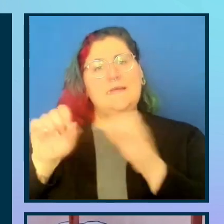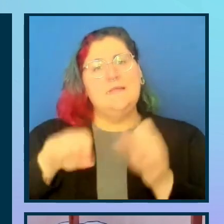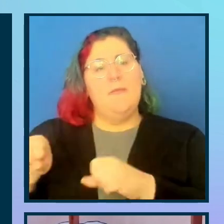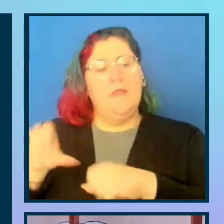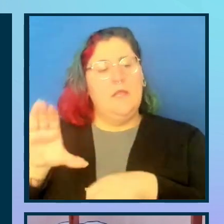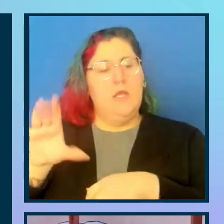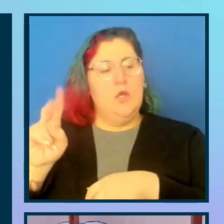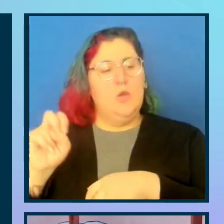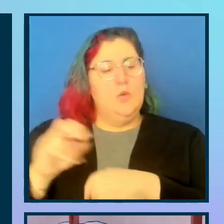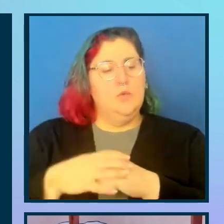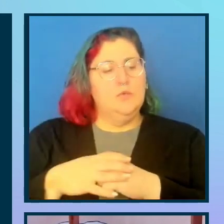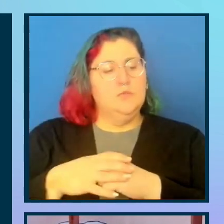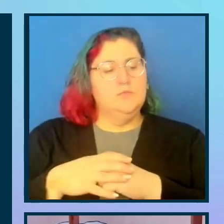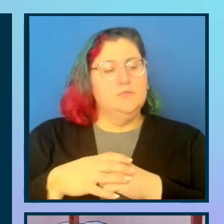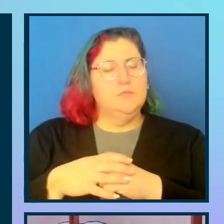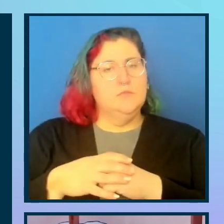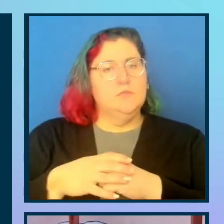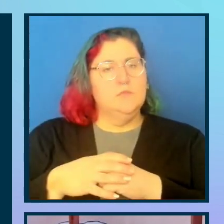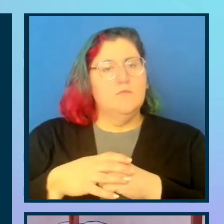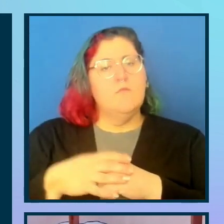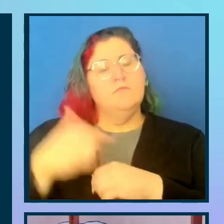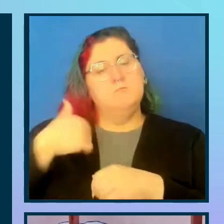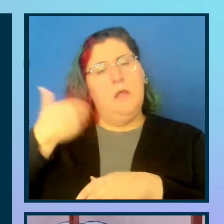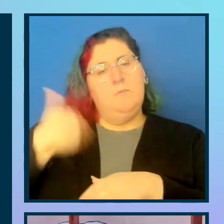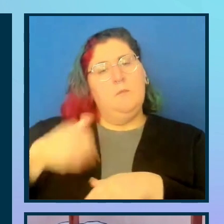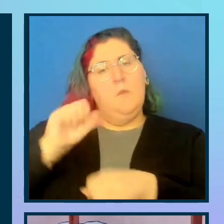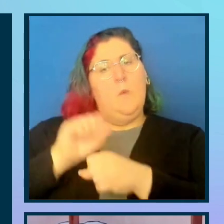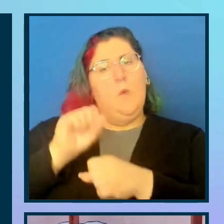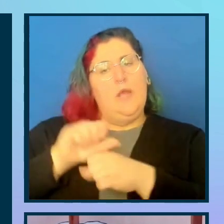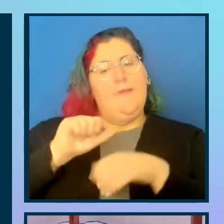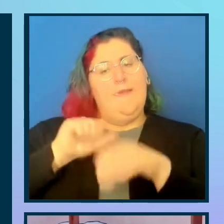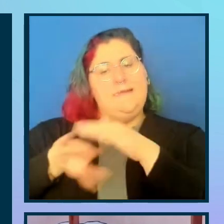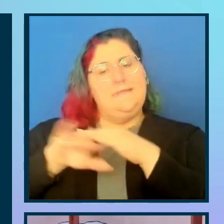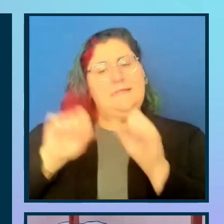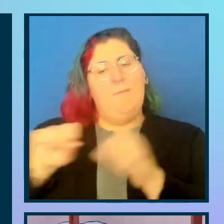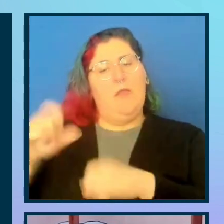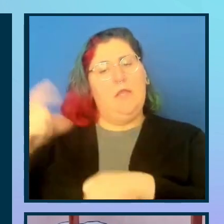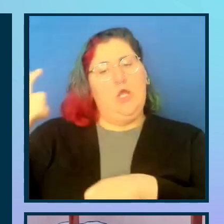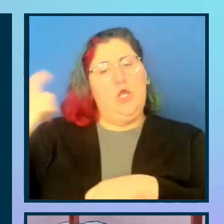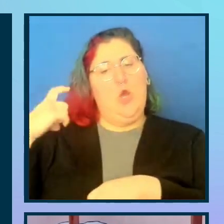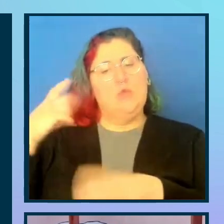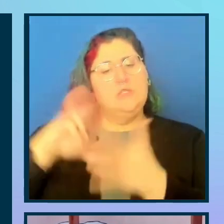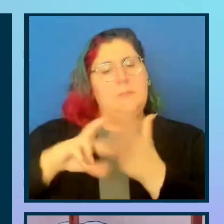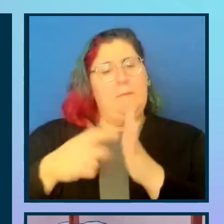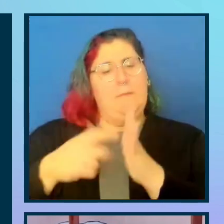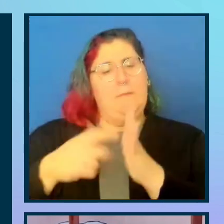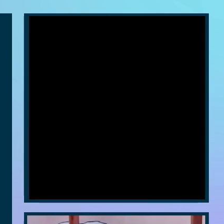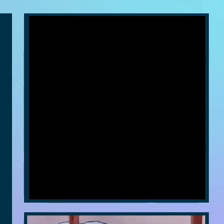and what I do as an accessibility coach is I join a team with the goal of helping them to change